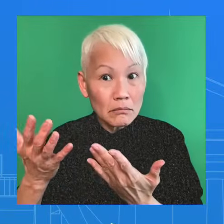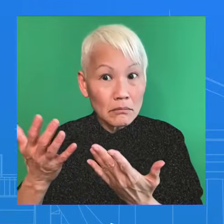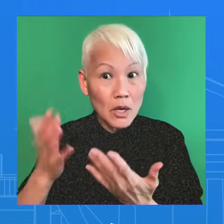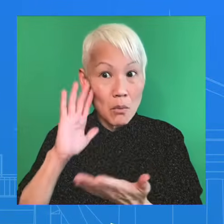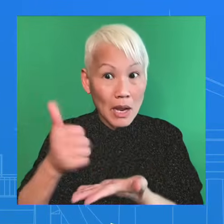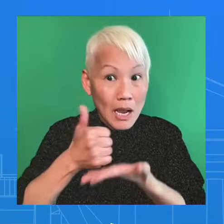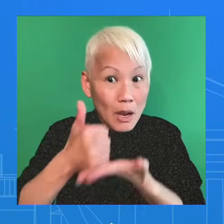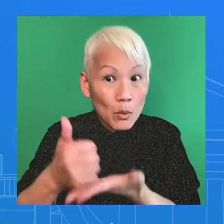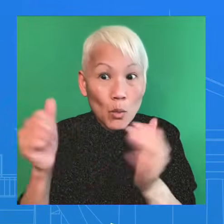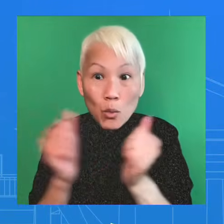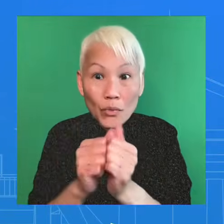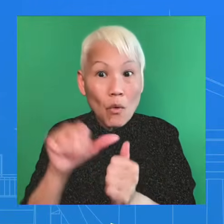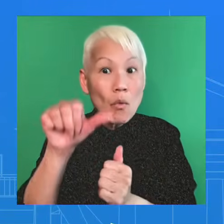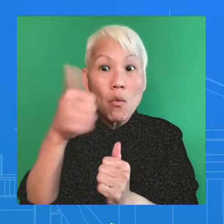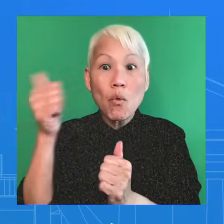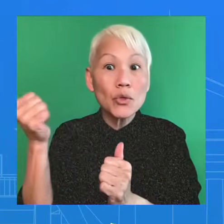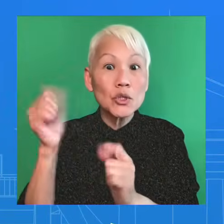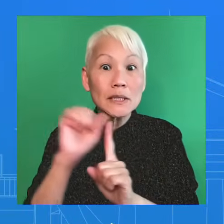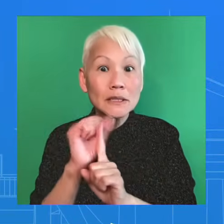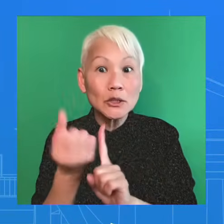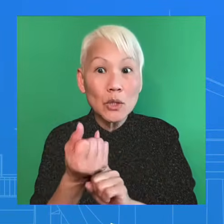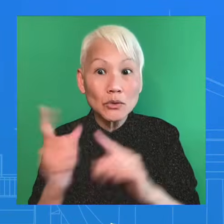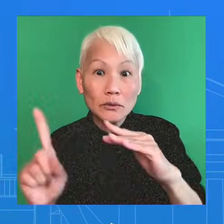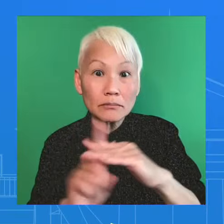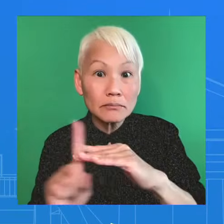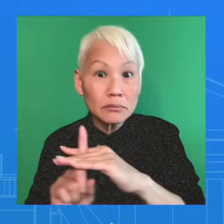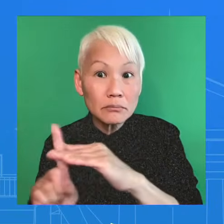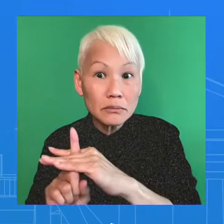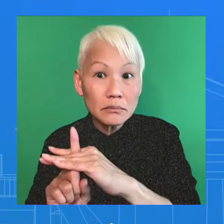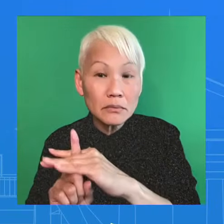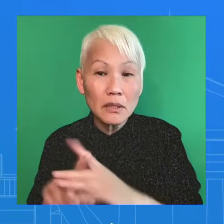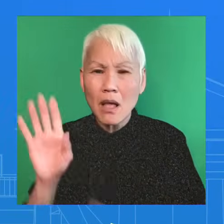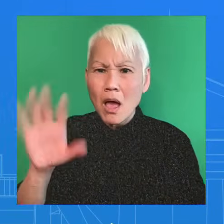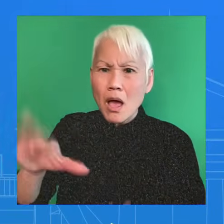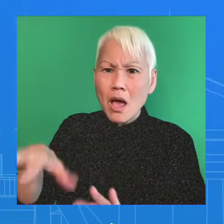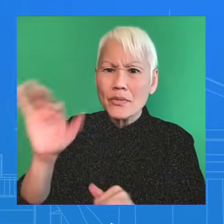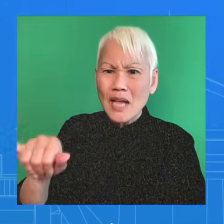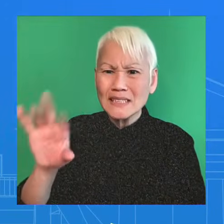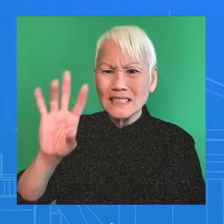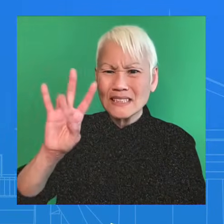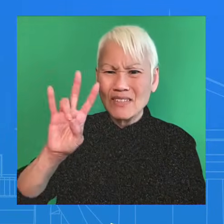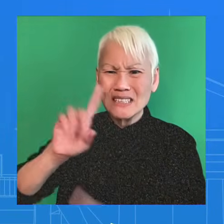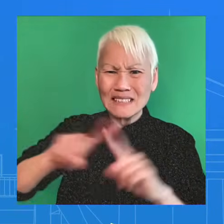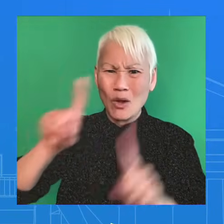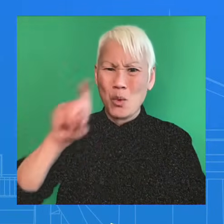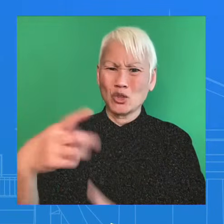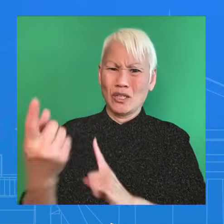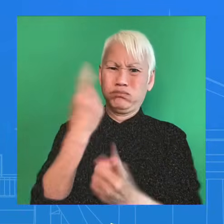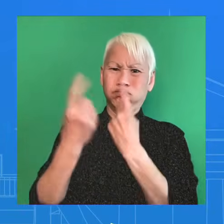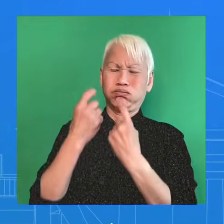Mr. Kirby: Look, we'll let the Iranians and the Saudis speak more specifically to this.